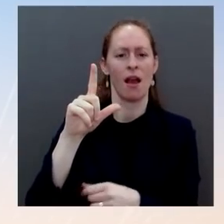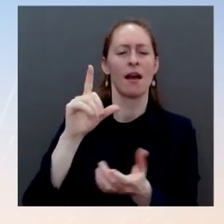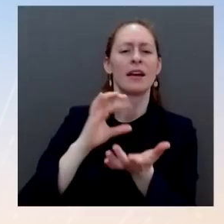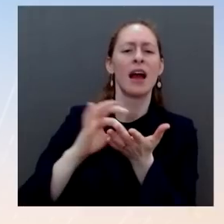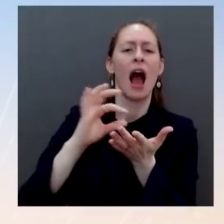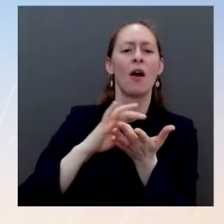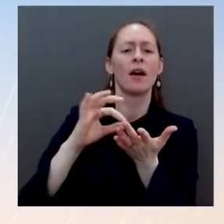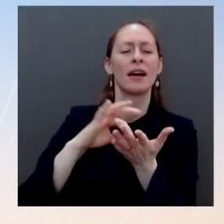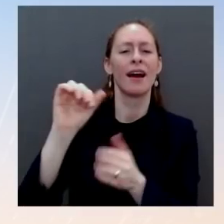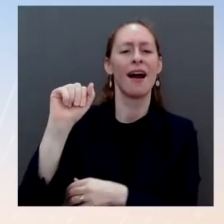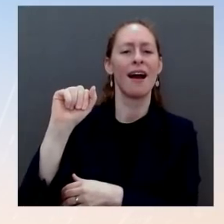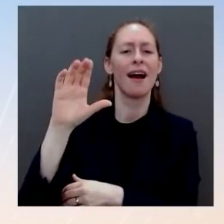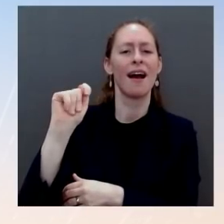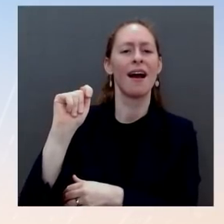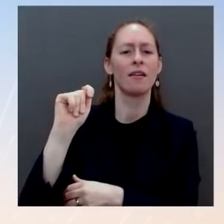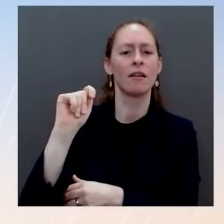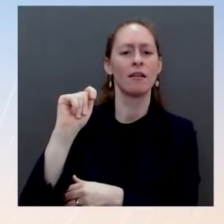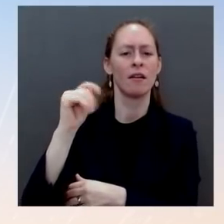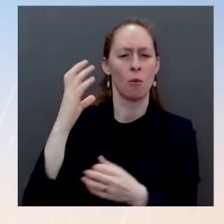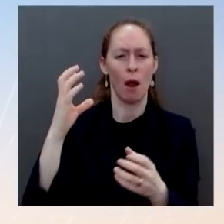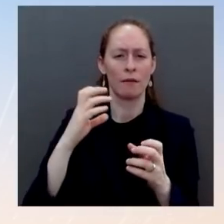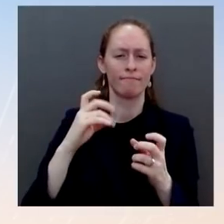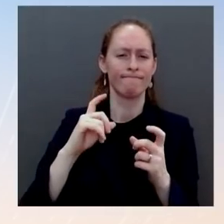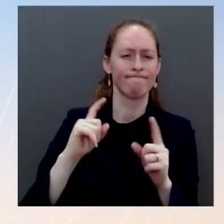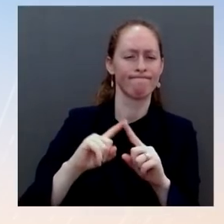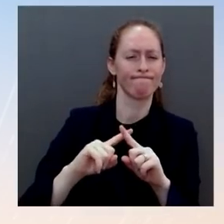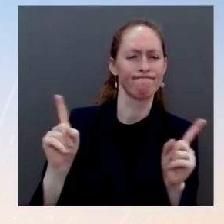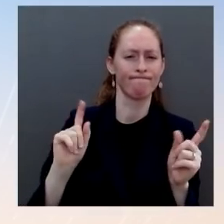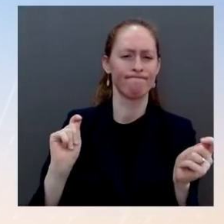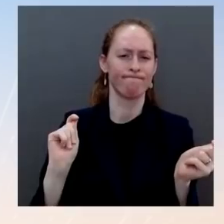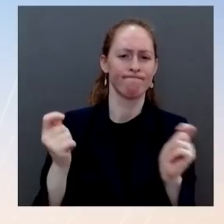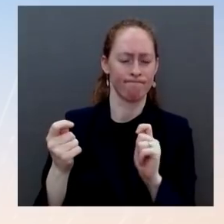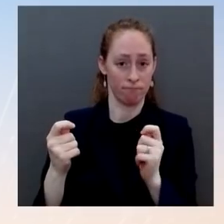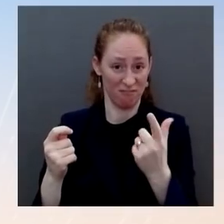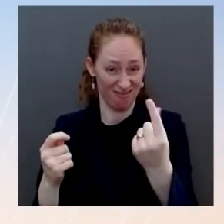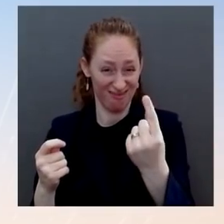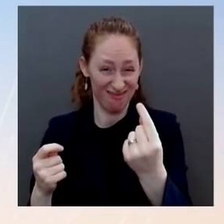Ms. Psaki: Well, I think it's really important for people who aren't watching this as closely as you and I to understand